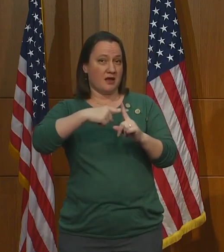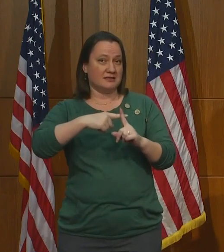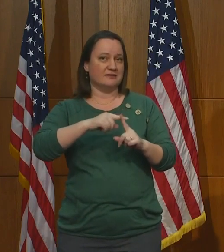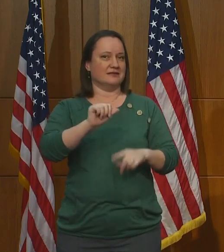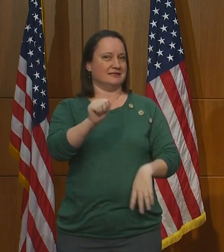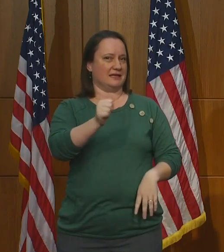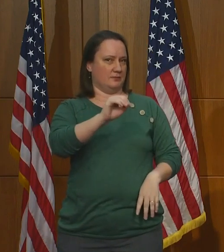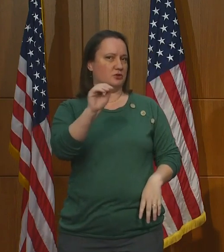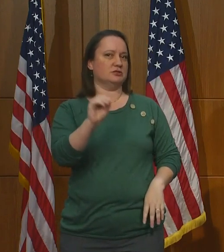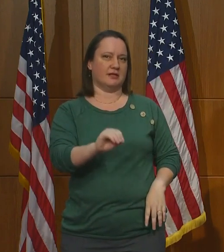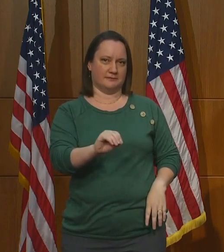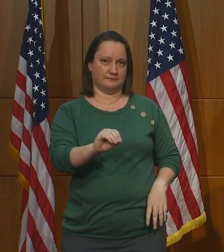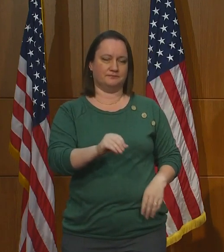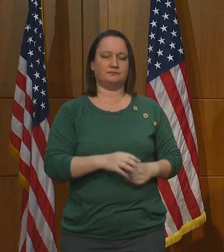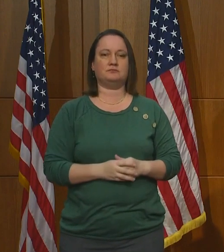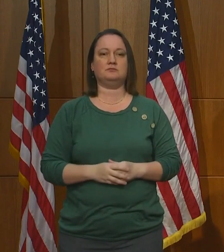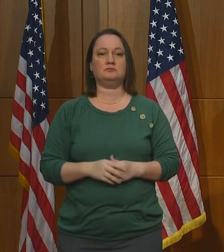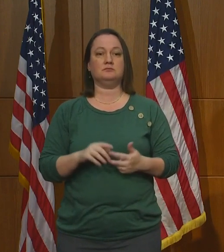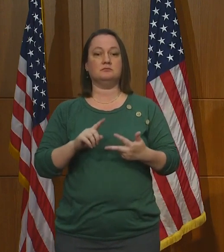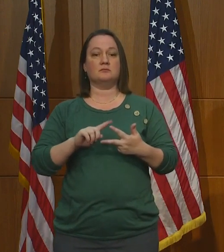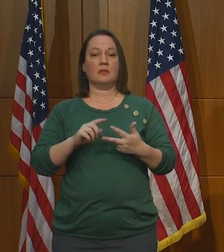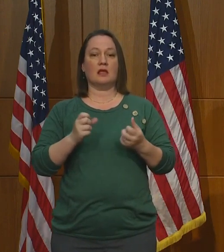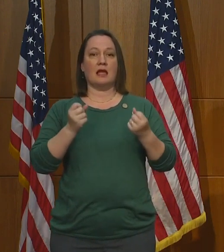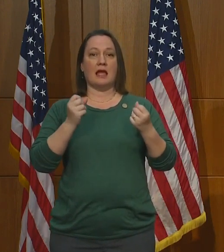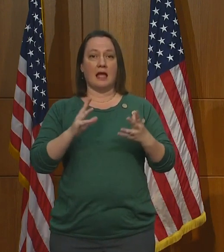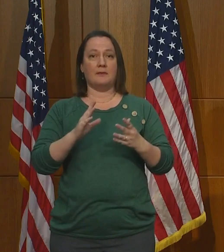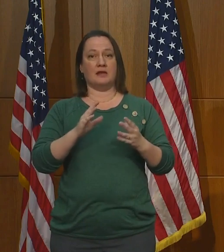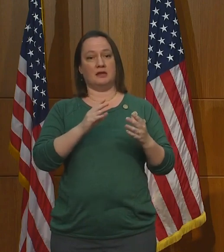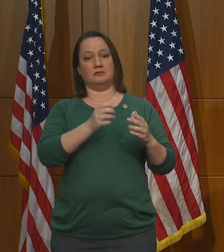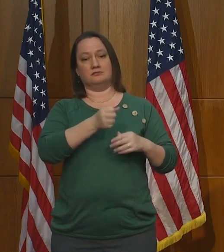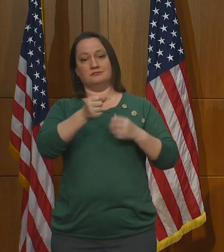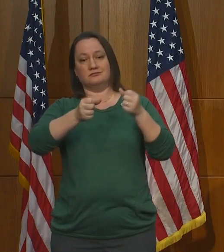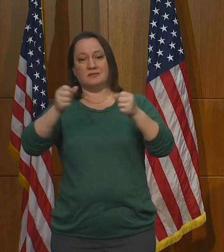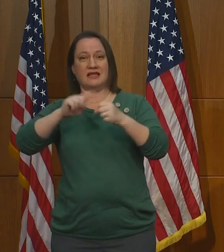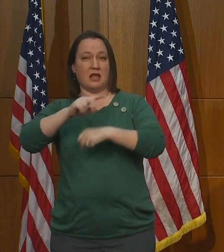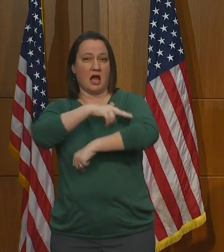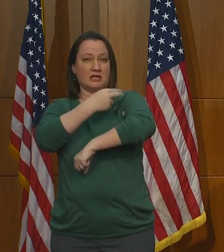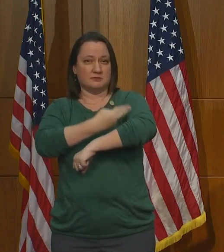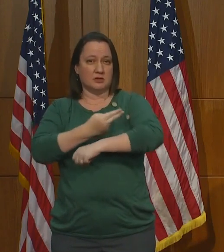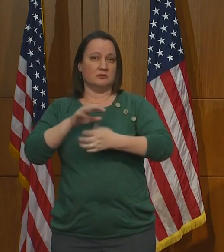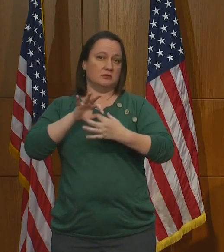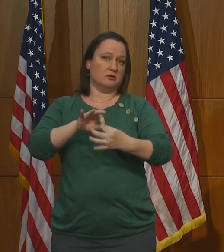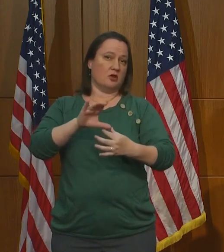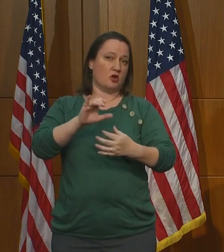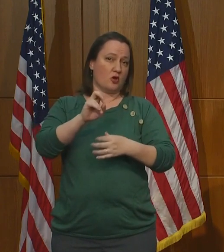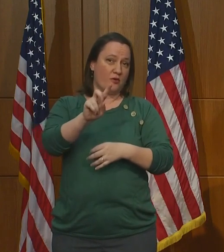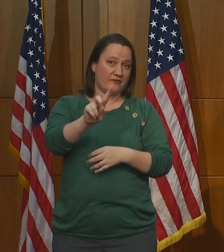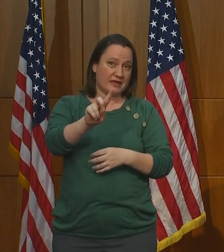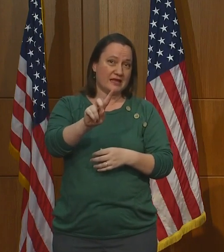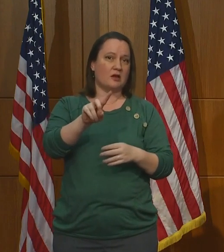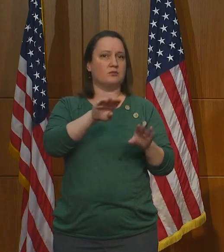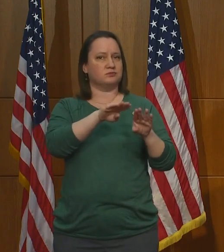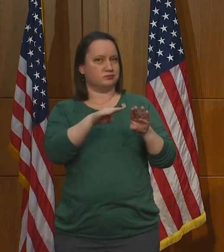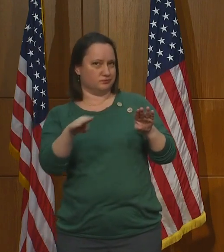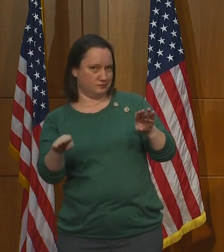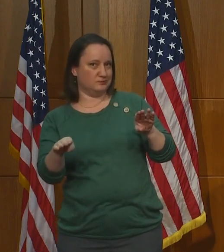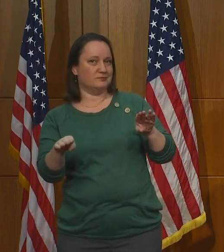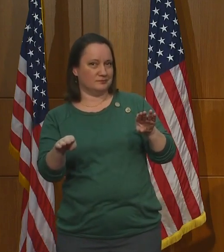ABOUT 10% RIGHT NOW. OUR HOSPITALIZATIONS FOR COVID ARE